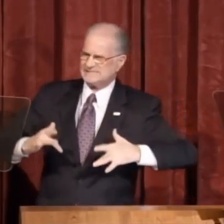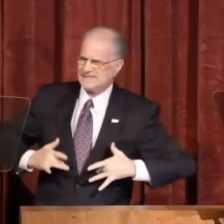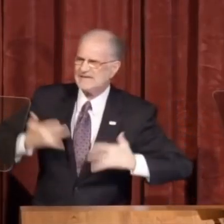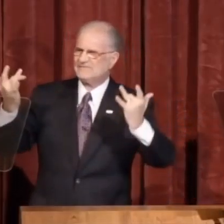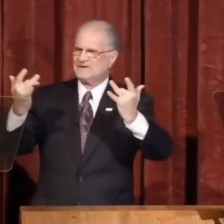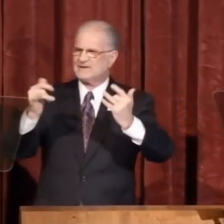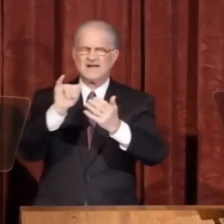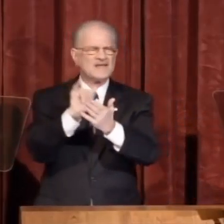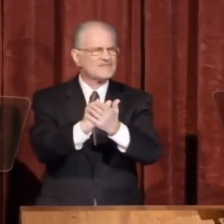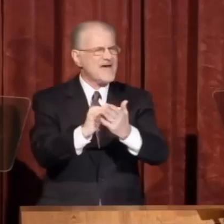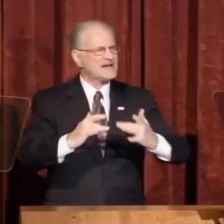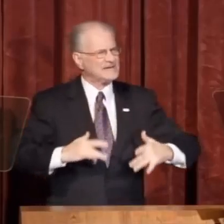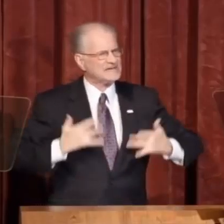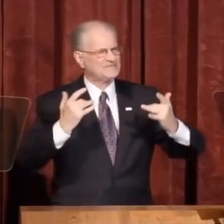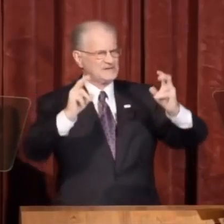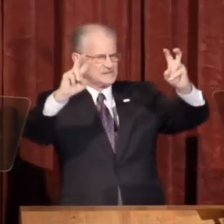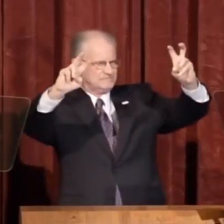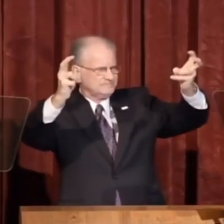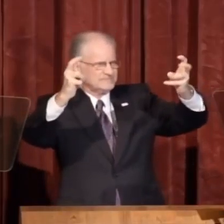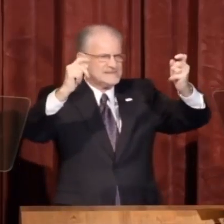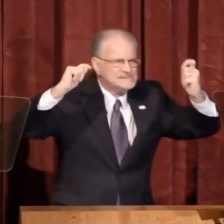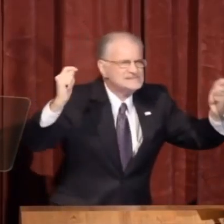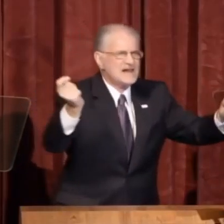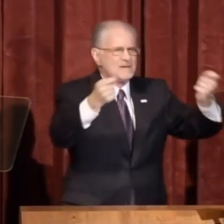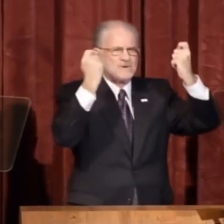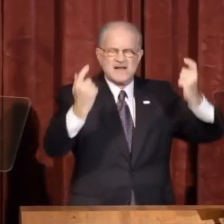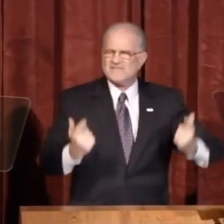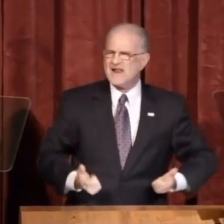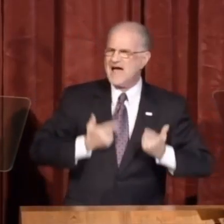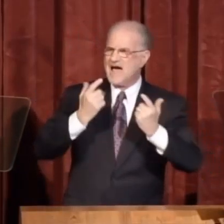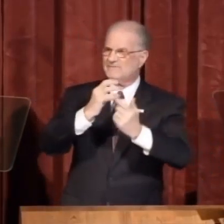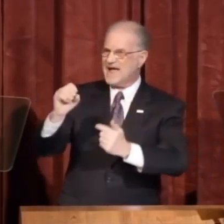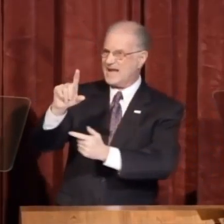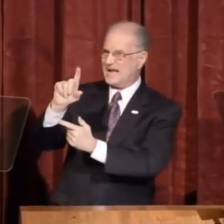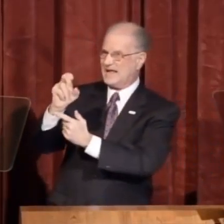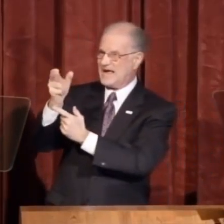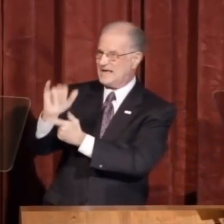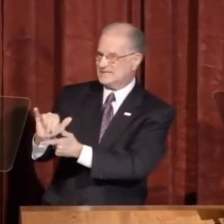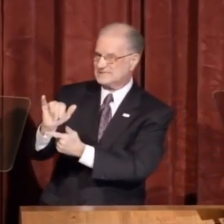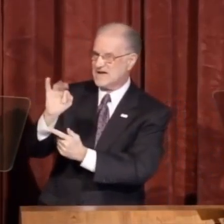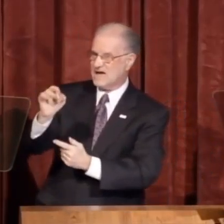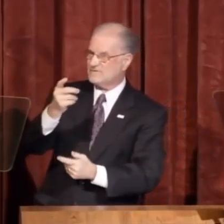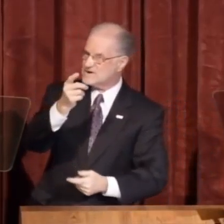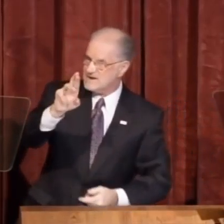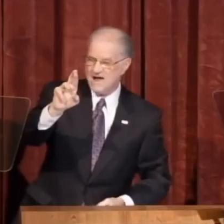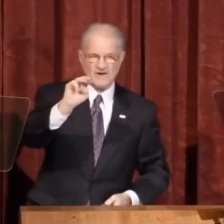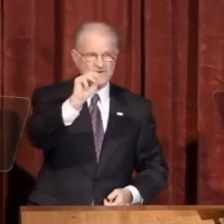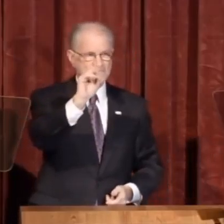but down slightly for graduate students. However, both percentages exceeded targeted numbers